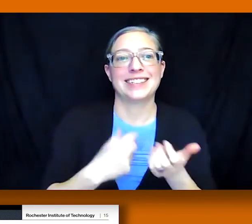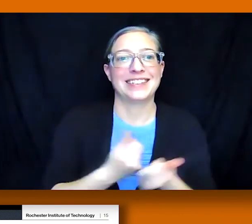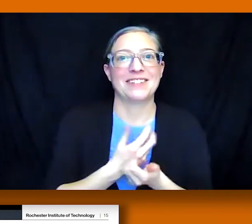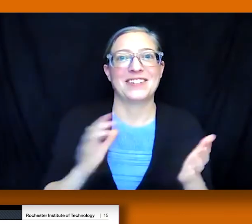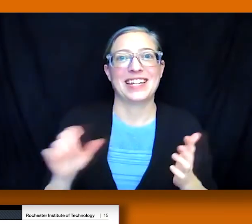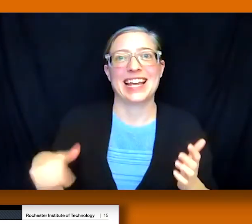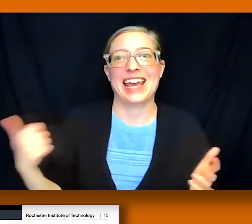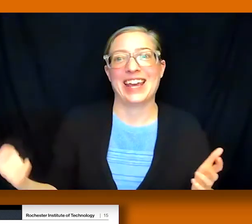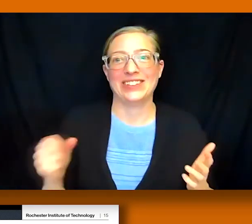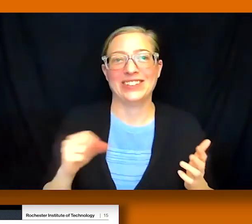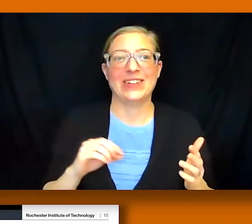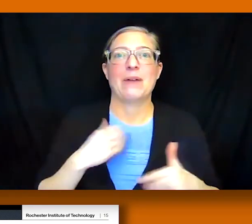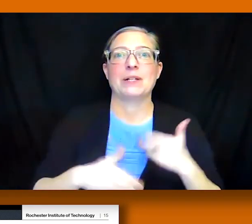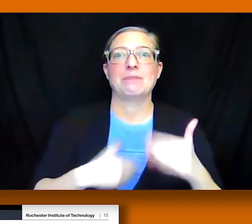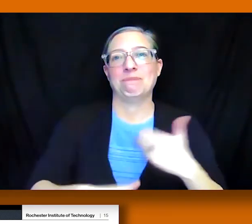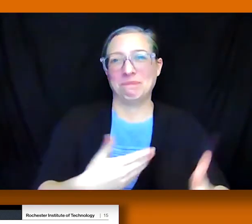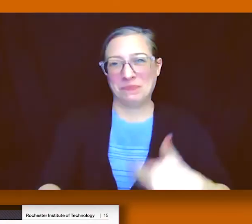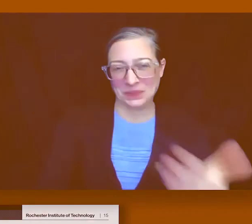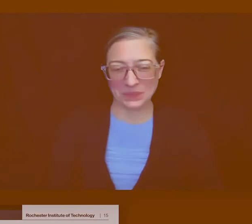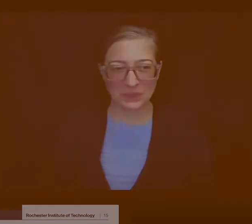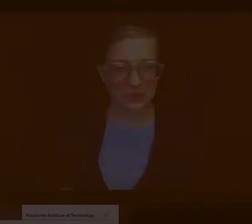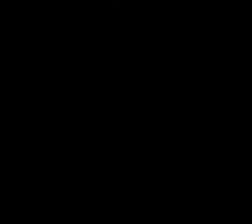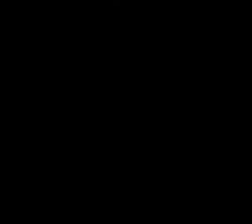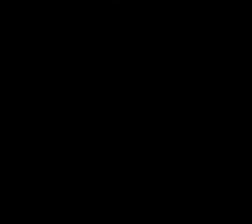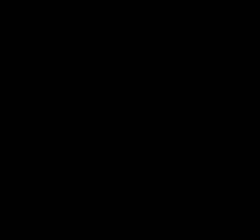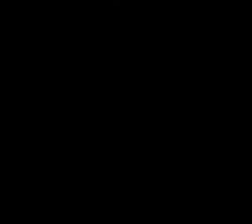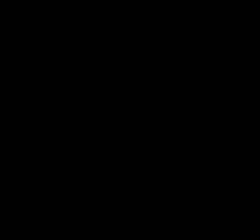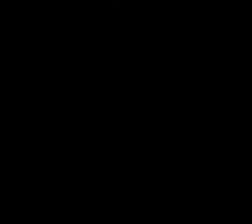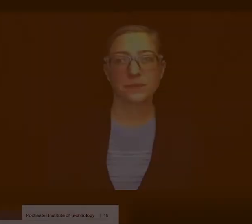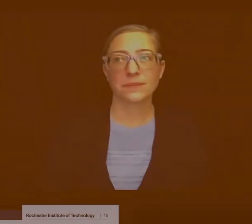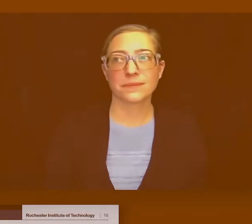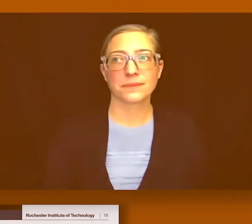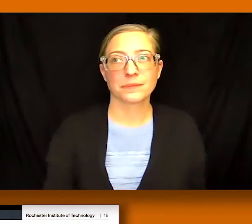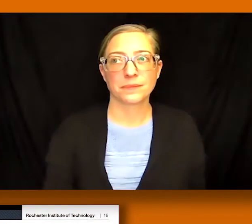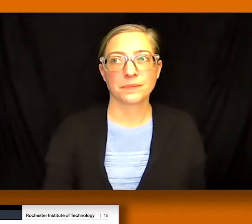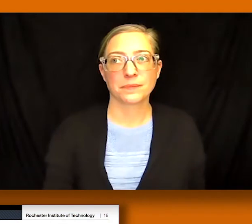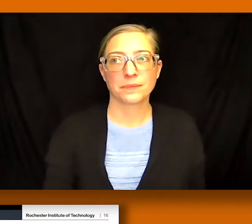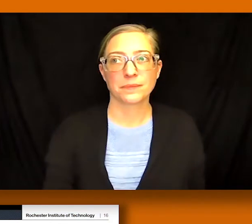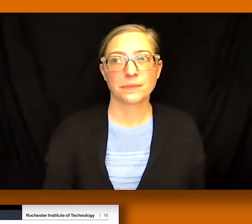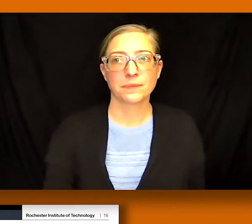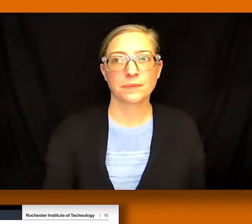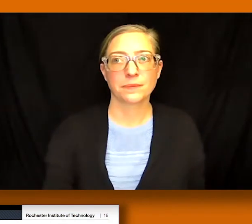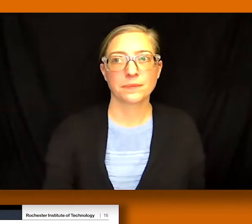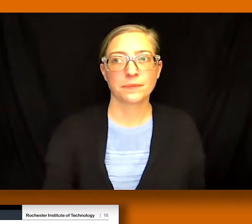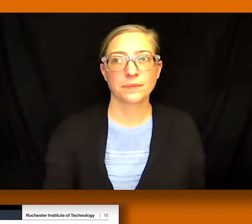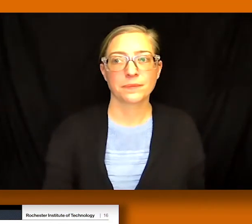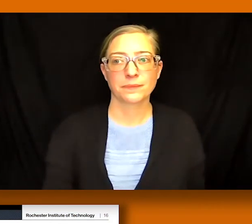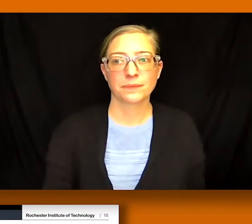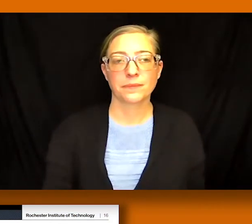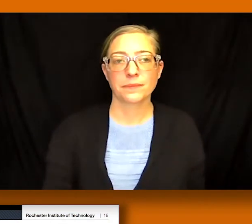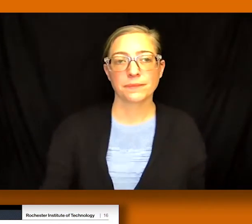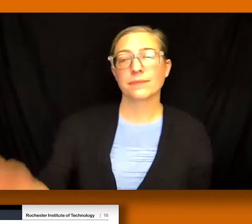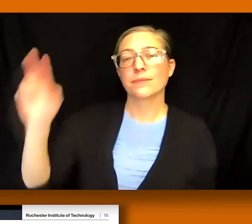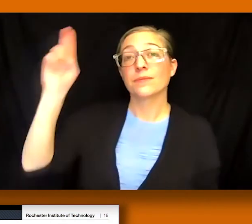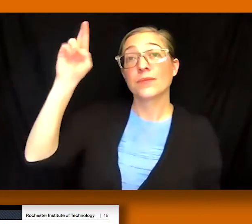I'll skip through some of the next stuff. RIT does provide helpful links, though.